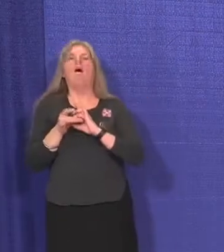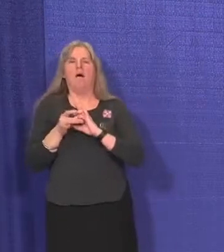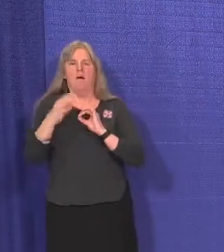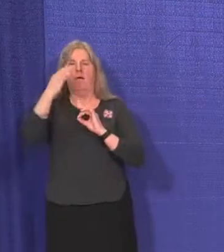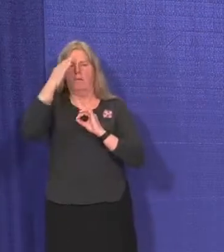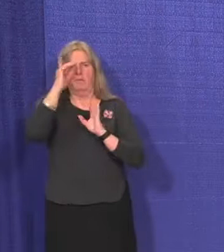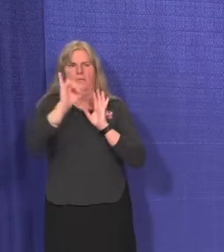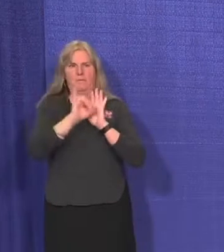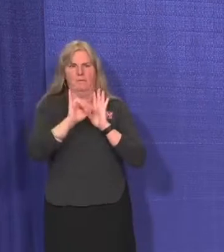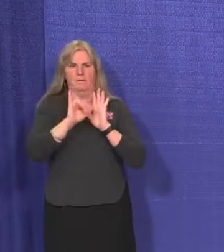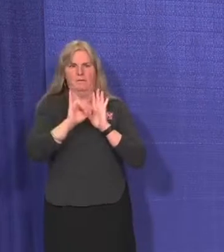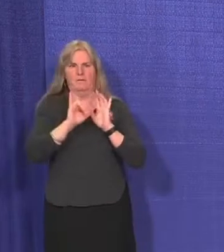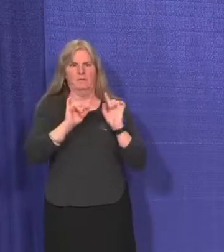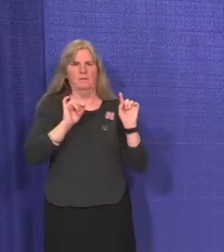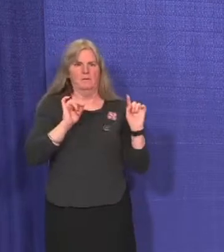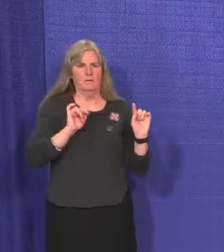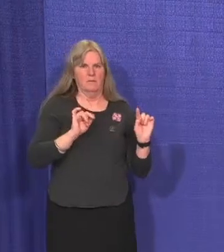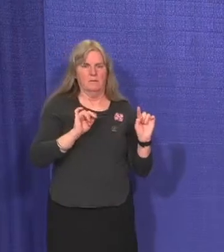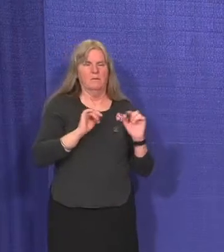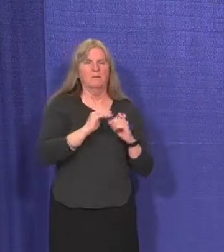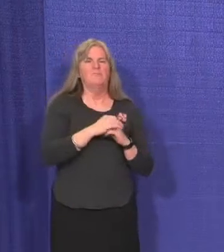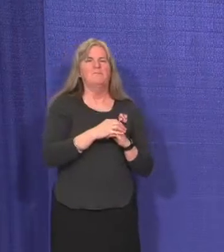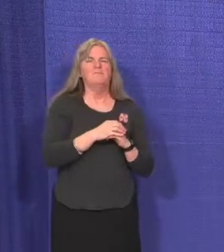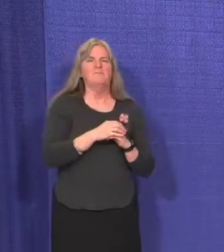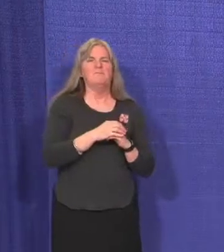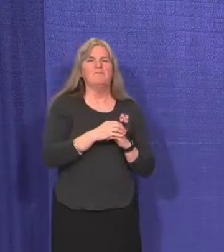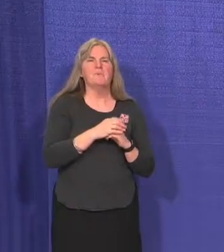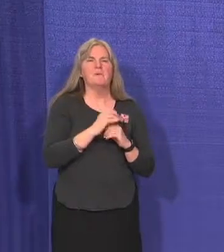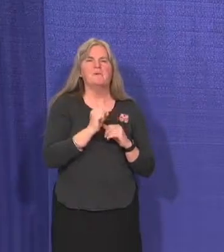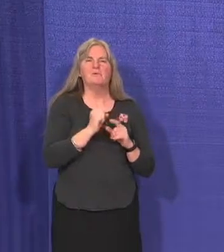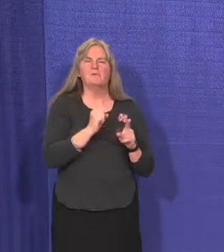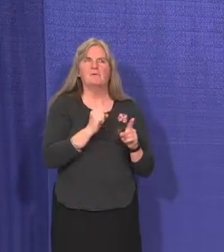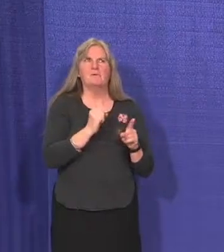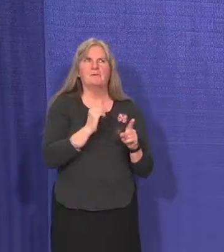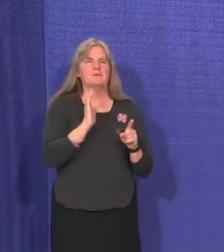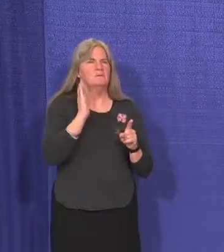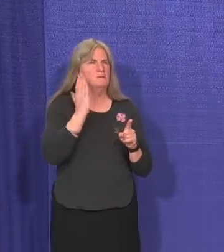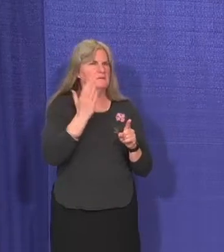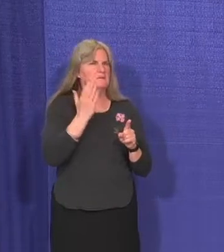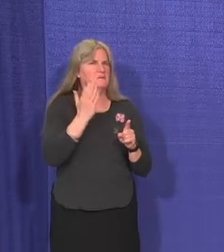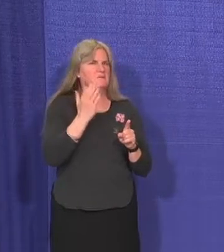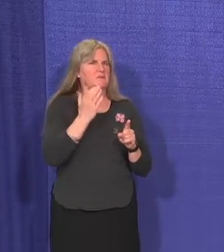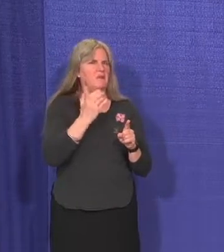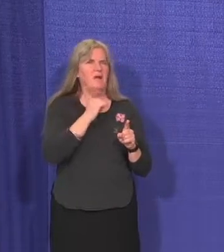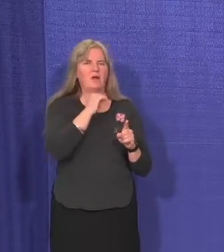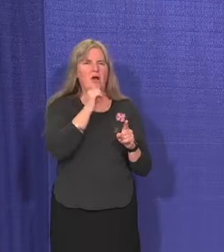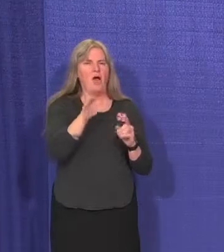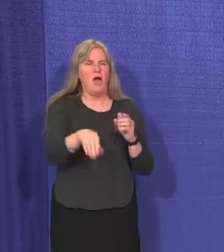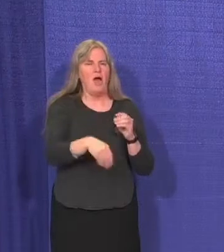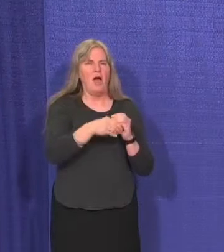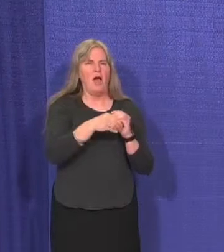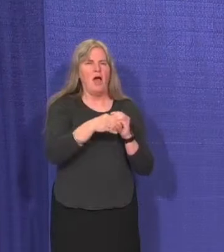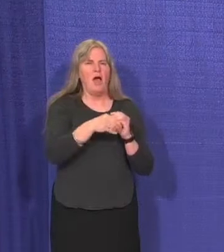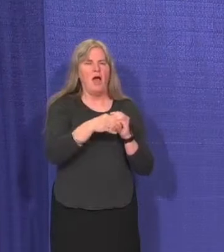Those cases are recovered and contact tracing was carried out